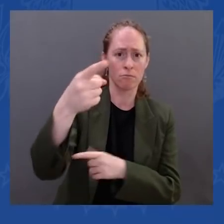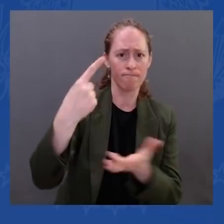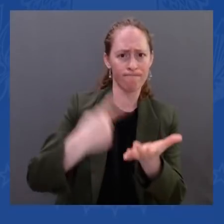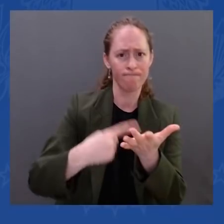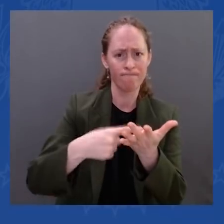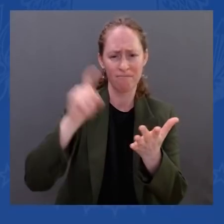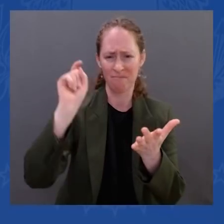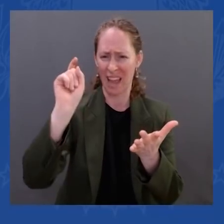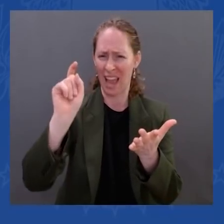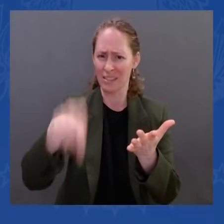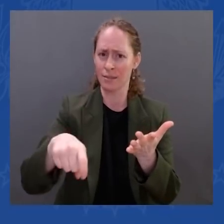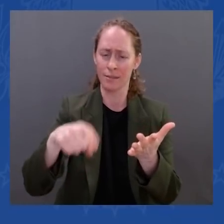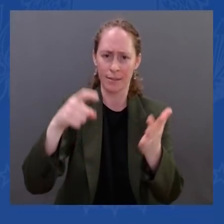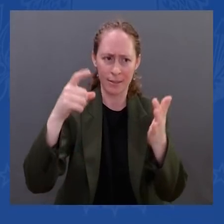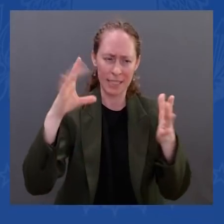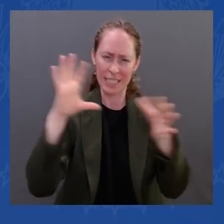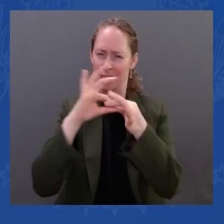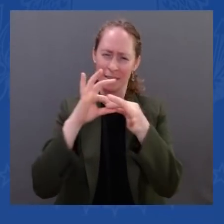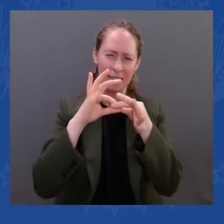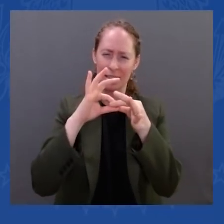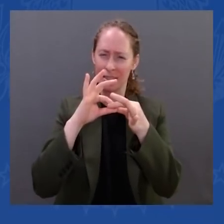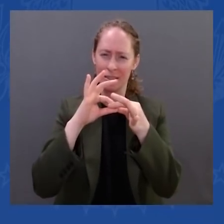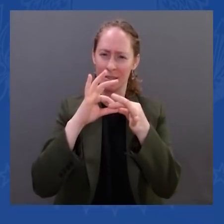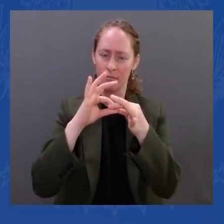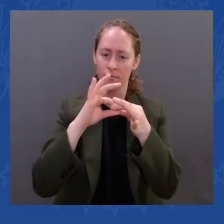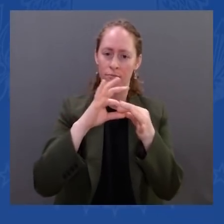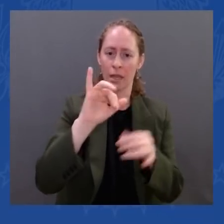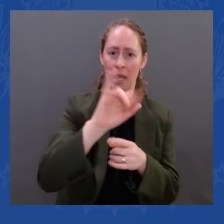How did you analyze the current status of the Cross-Straits relations?